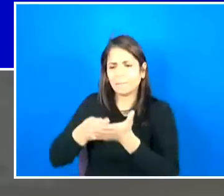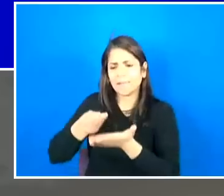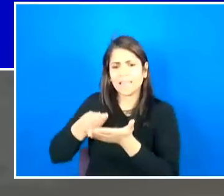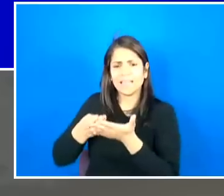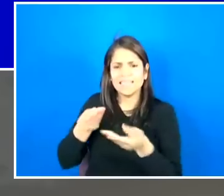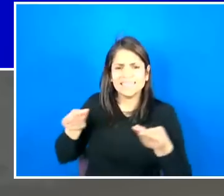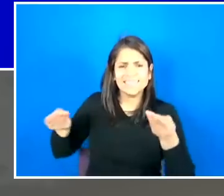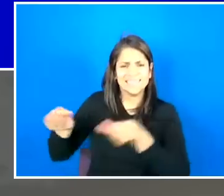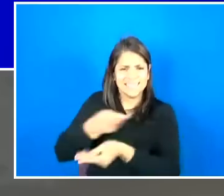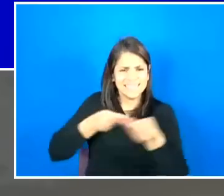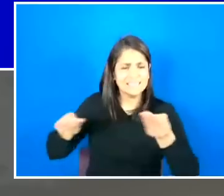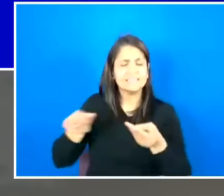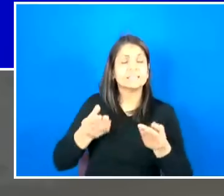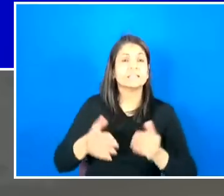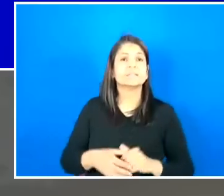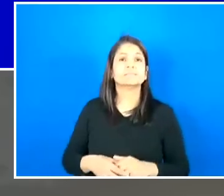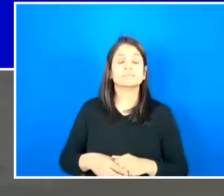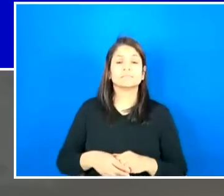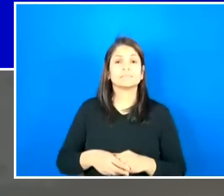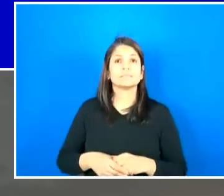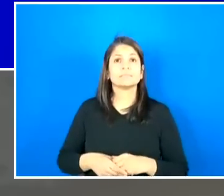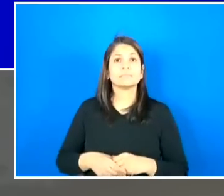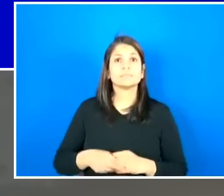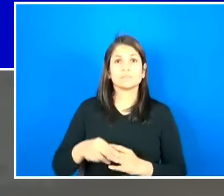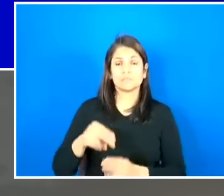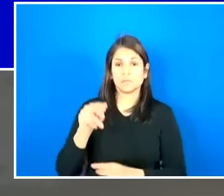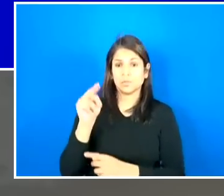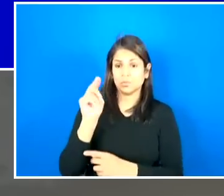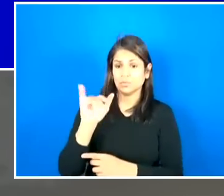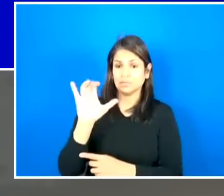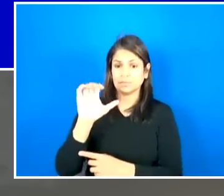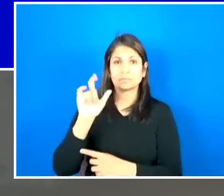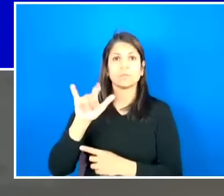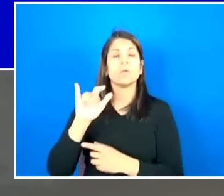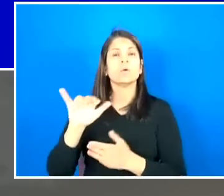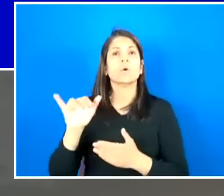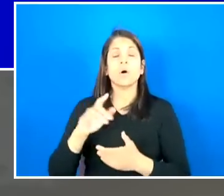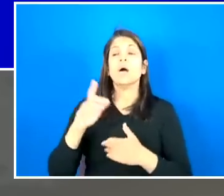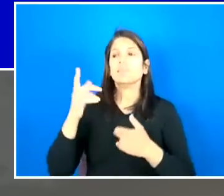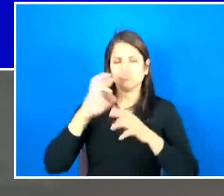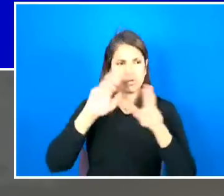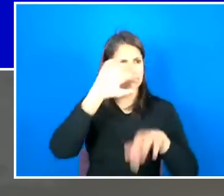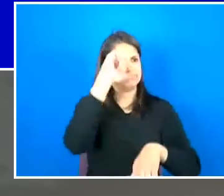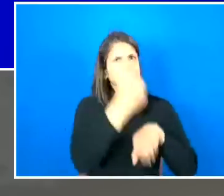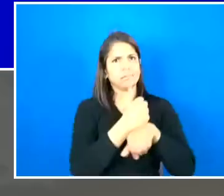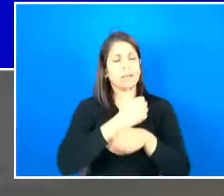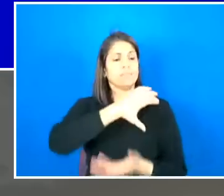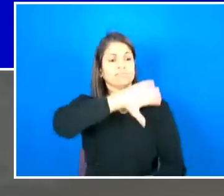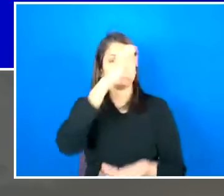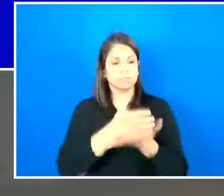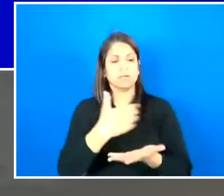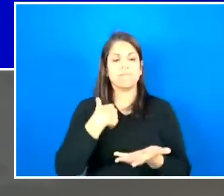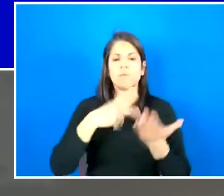CHIN AND WE NEED TO HELP THEM EVERY STEP OF THE WAY NOW. LOO,K I SAID FROM THE BEGINNING THE